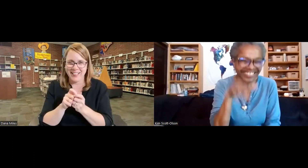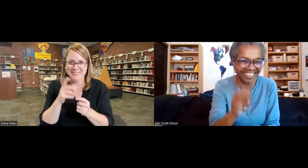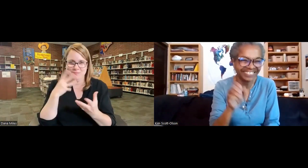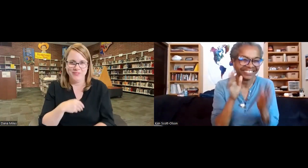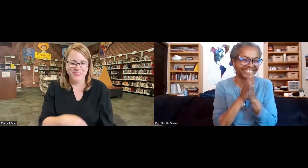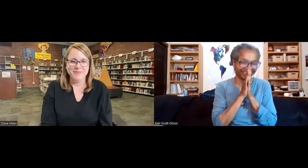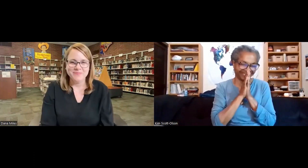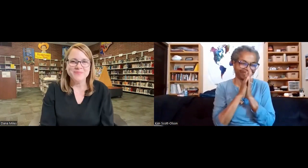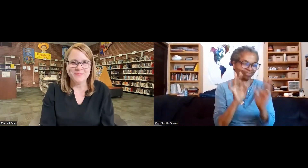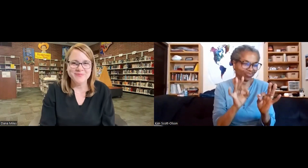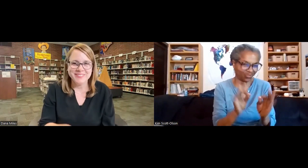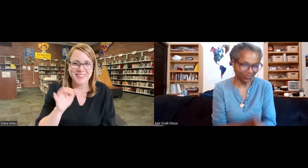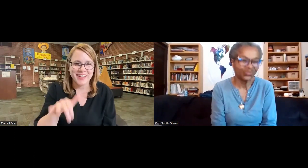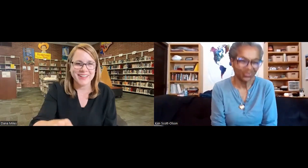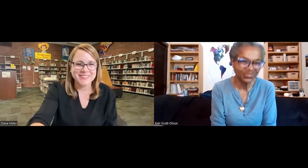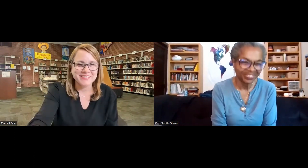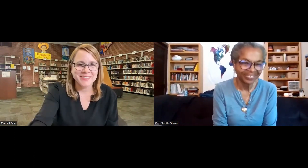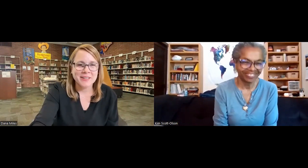Yes, exactly! Exactly!